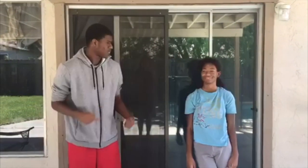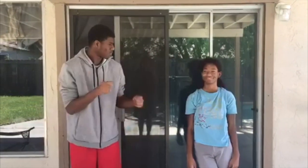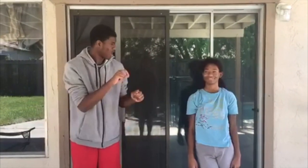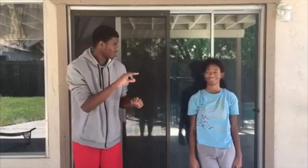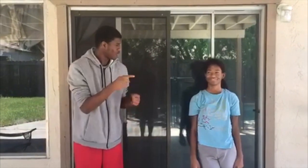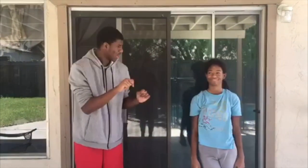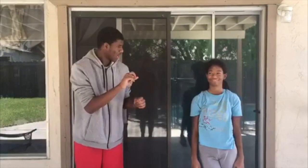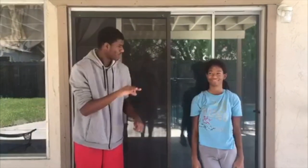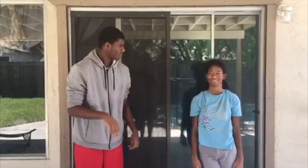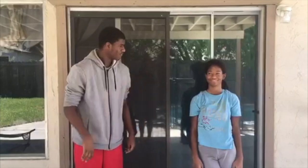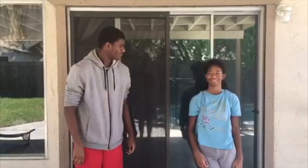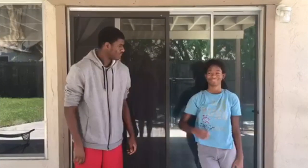Now, try to get it off.